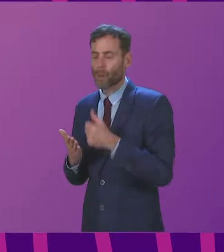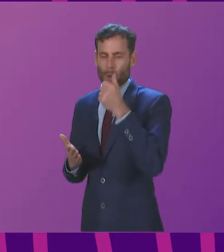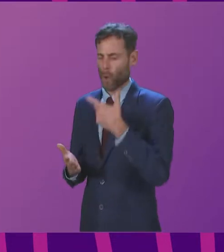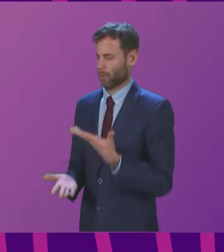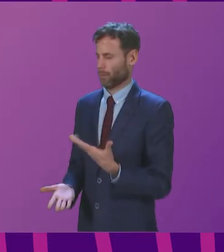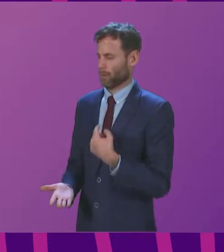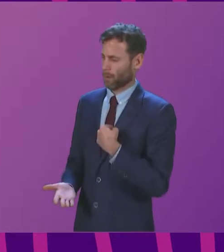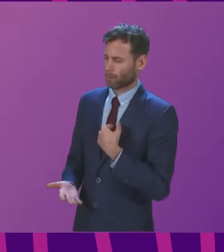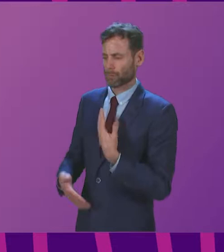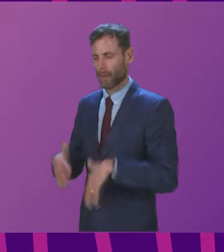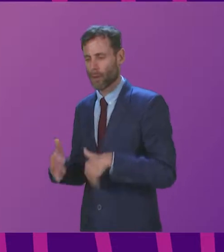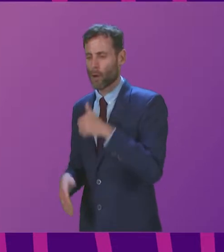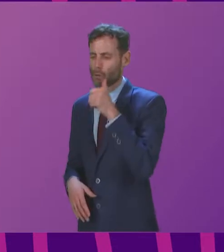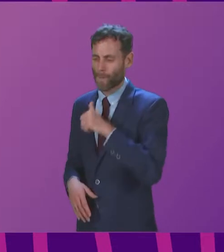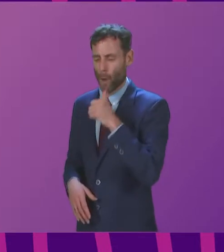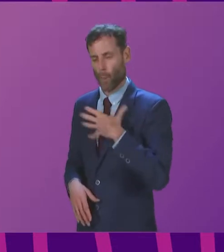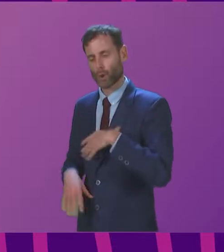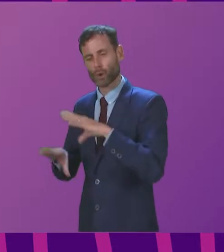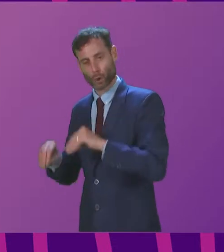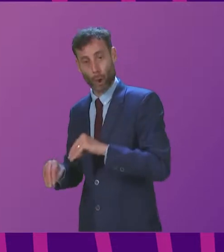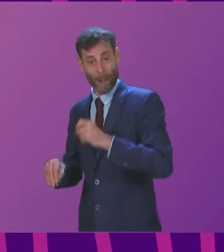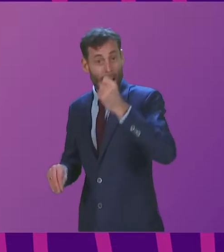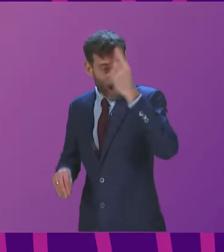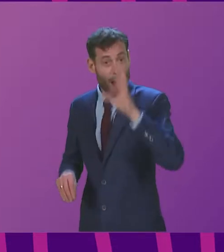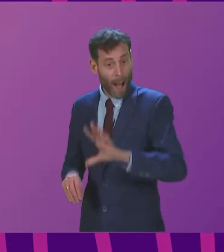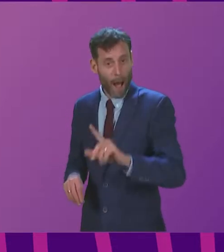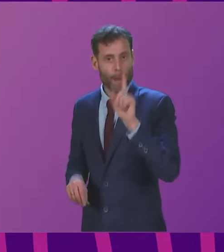we cannot wait to get rid of them. However, for people who are much more vulnerable,